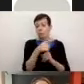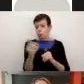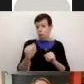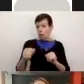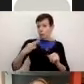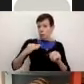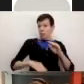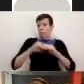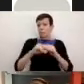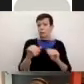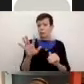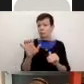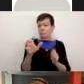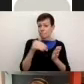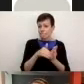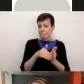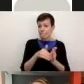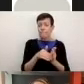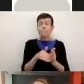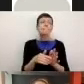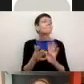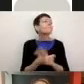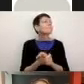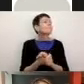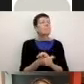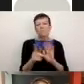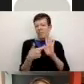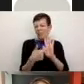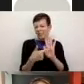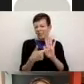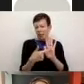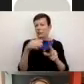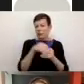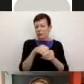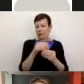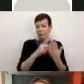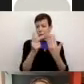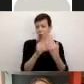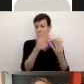Examples of eligible activities are included in the program overview on the website.